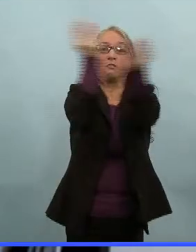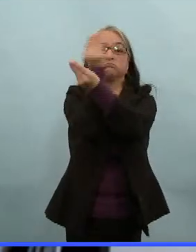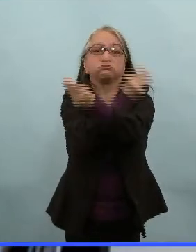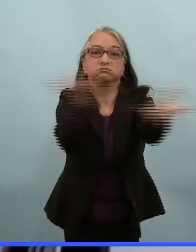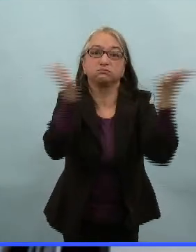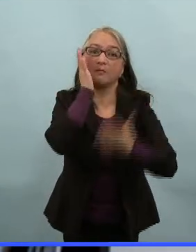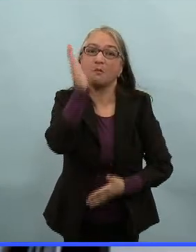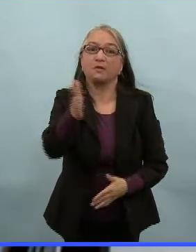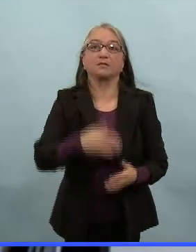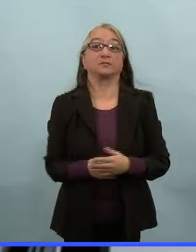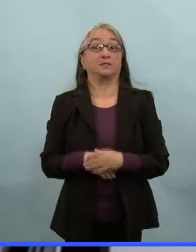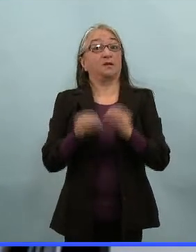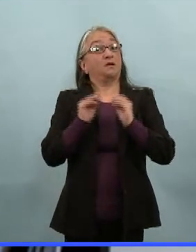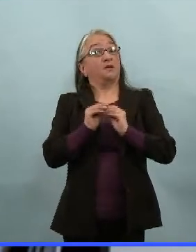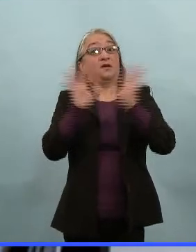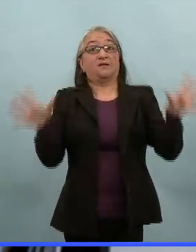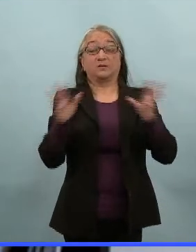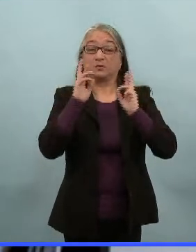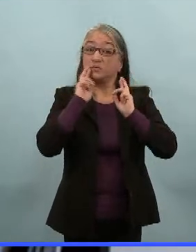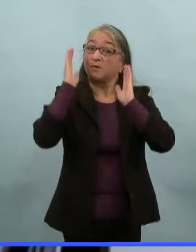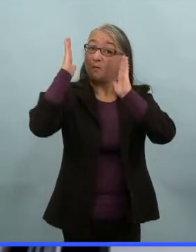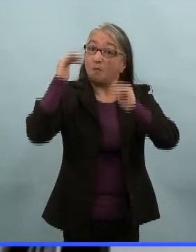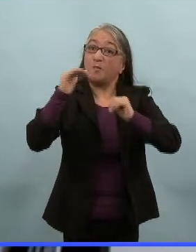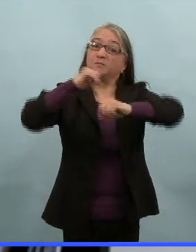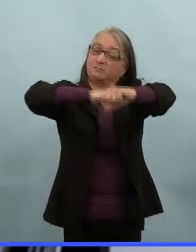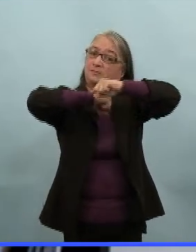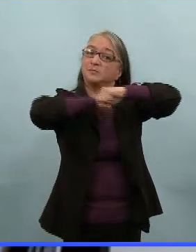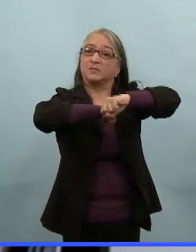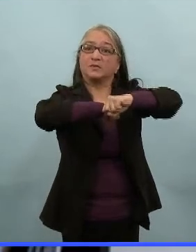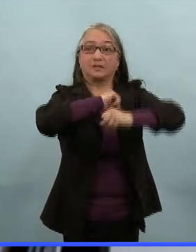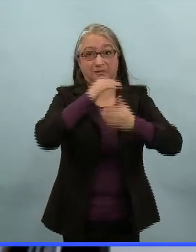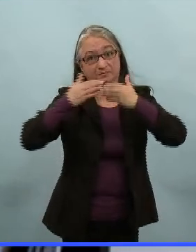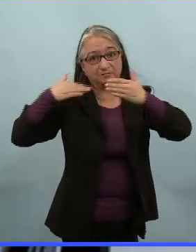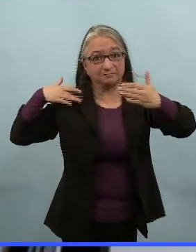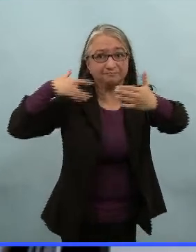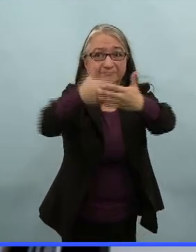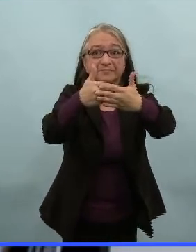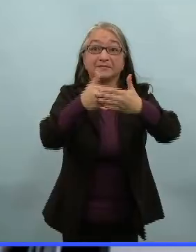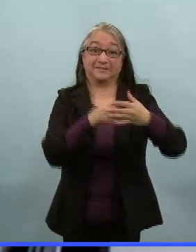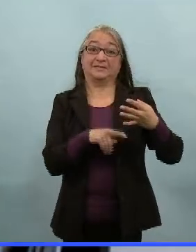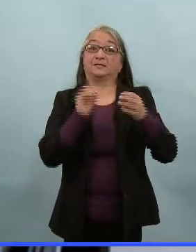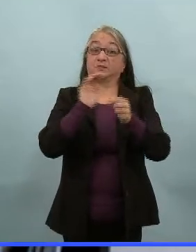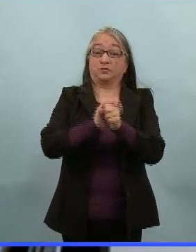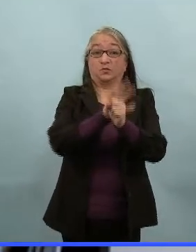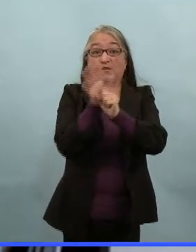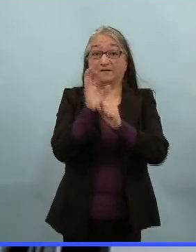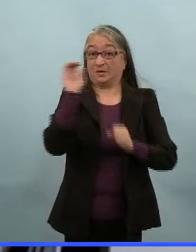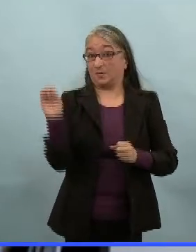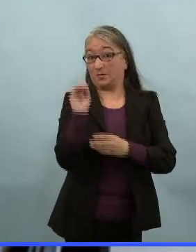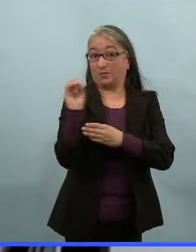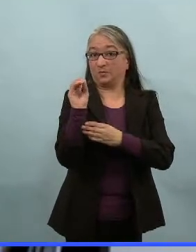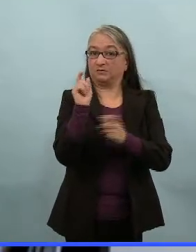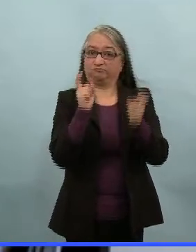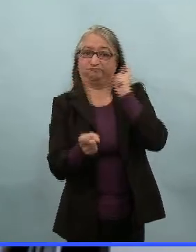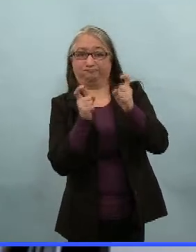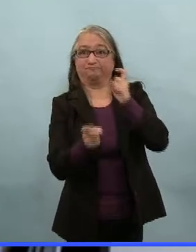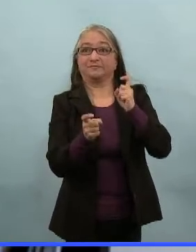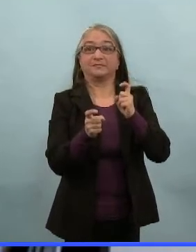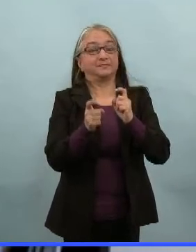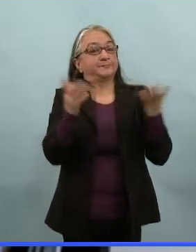will protect us for a long time but with this new variant we just don't know yet the good news is